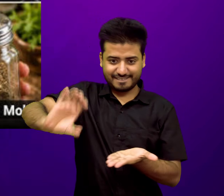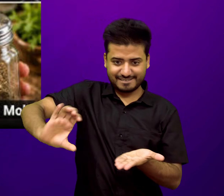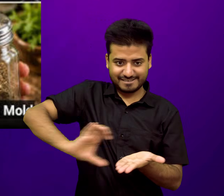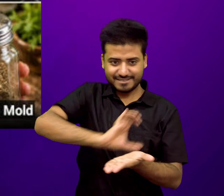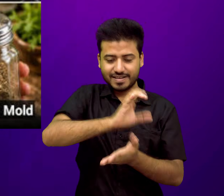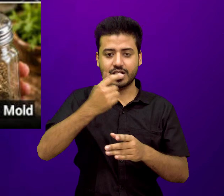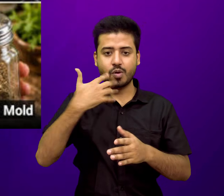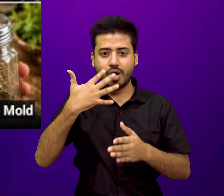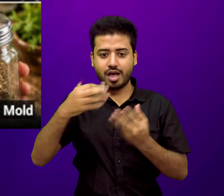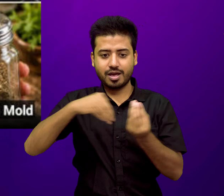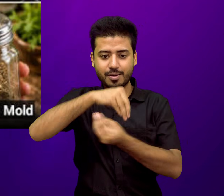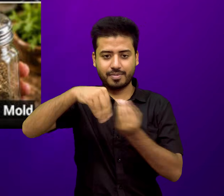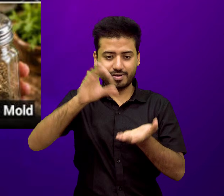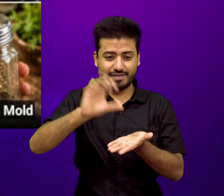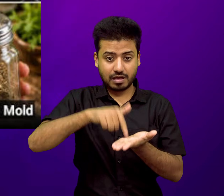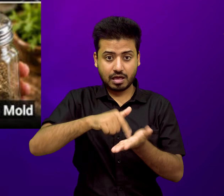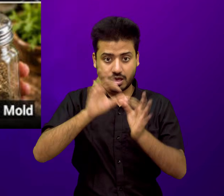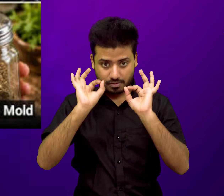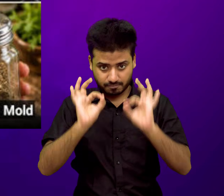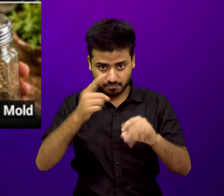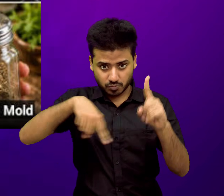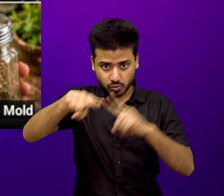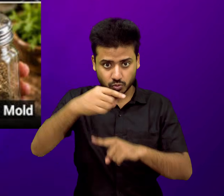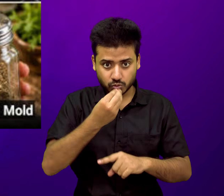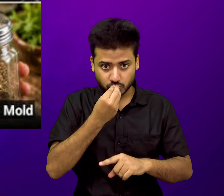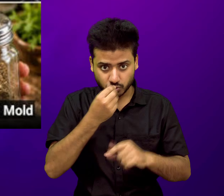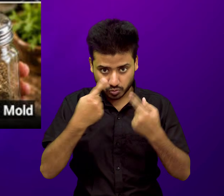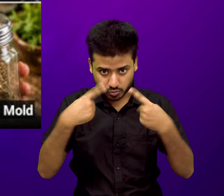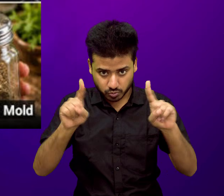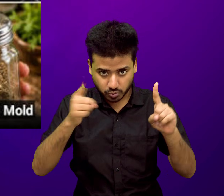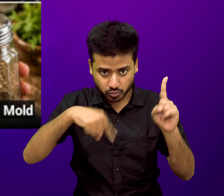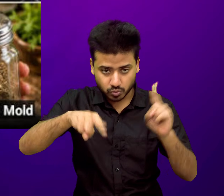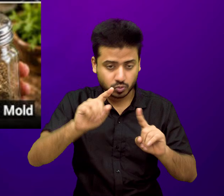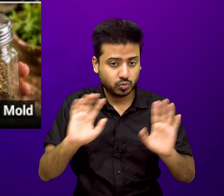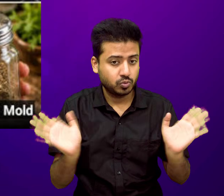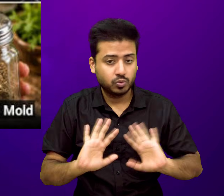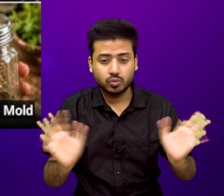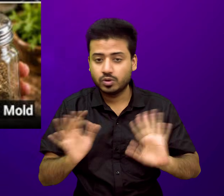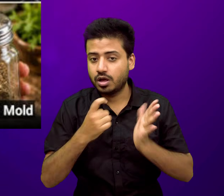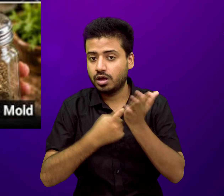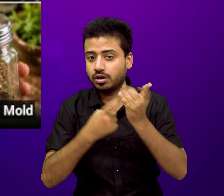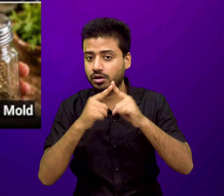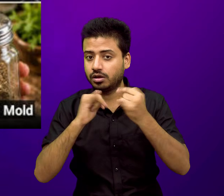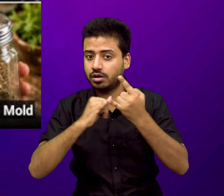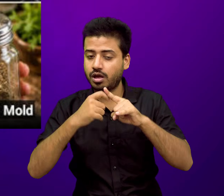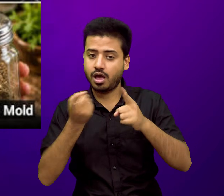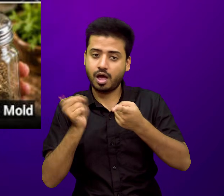consequence. While it is true that old spices lose their flavor and aromatic oils over time,